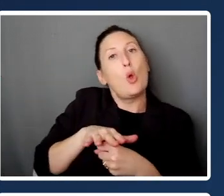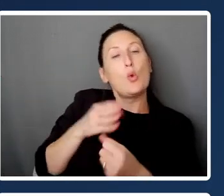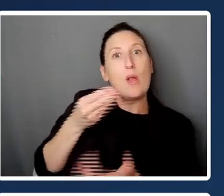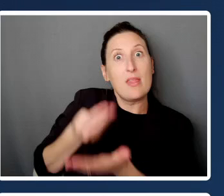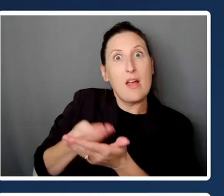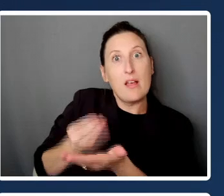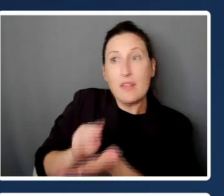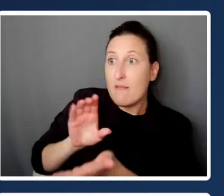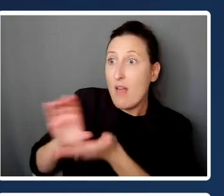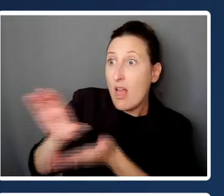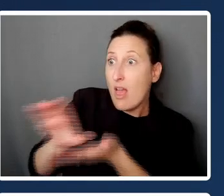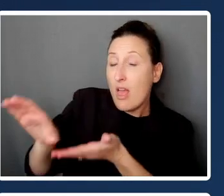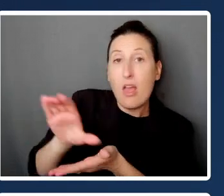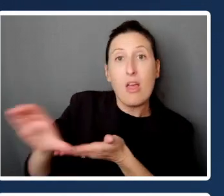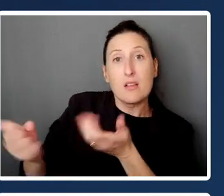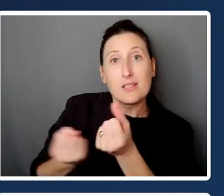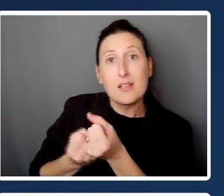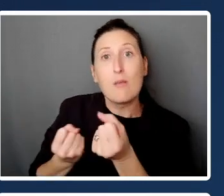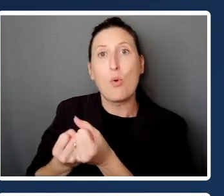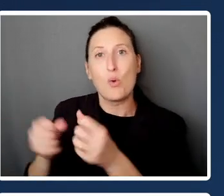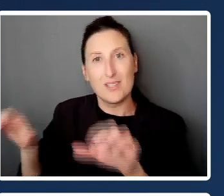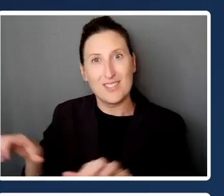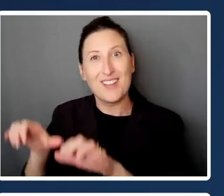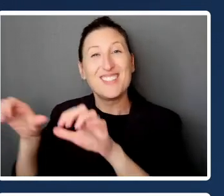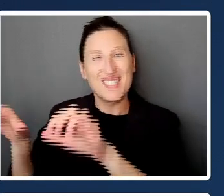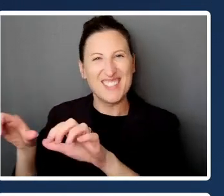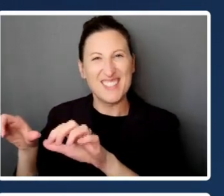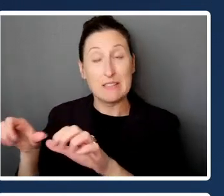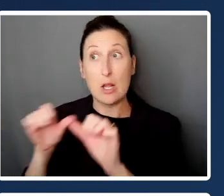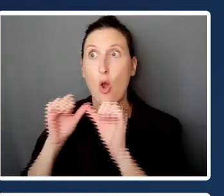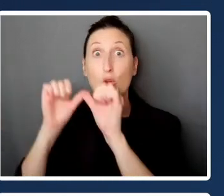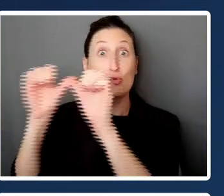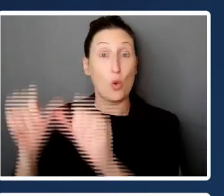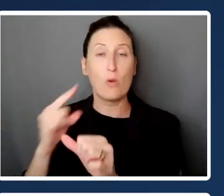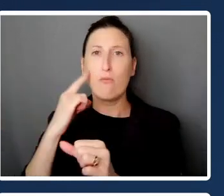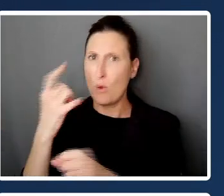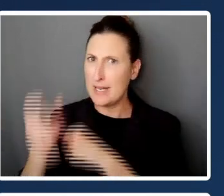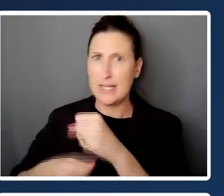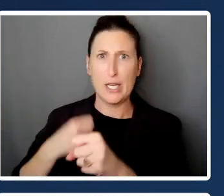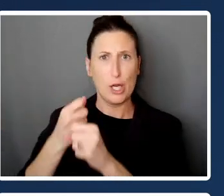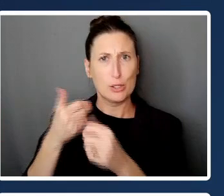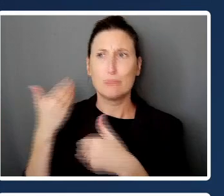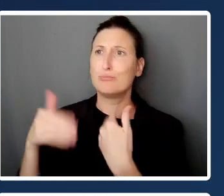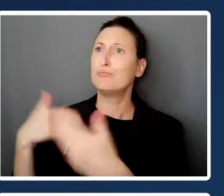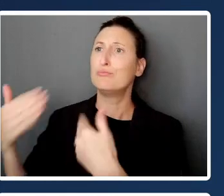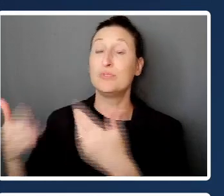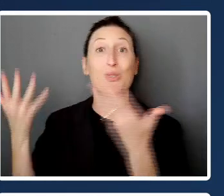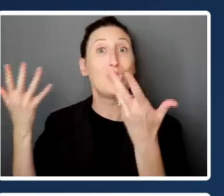support this activity ongoing for years to come. So, they're already planning for the next year